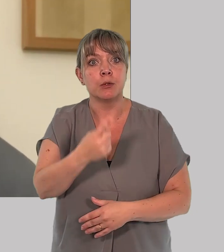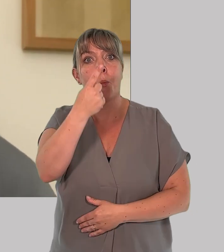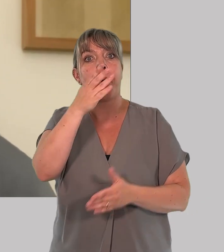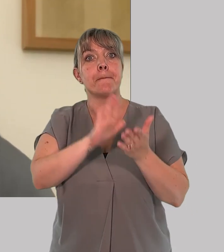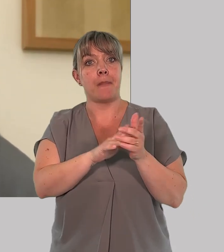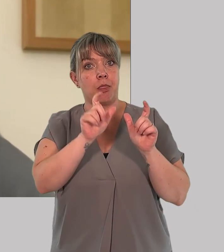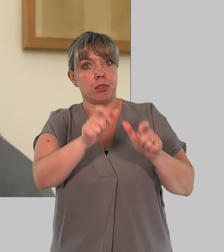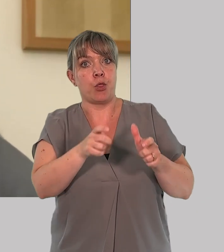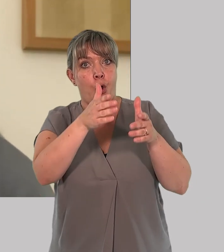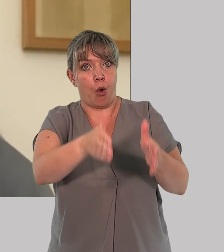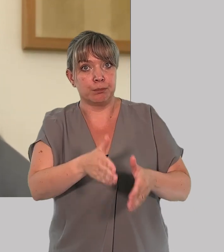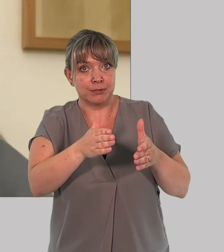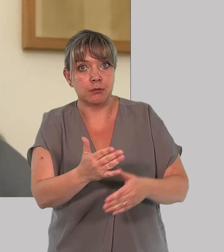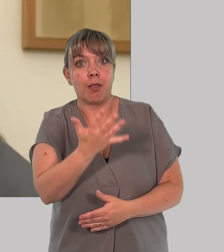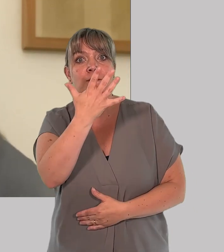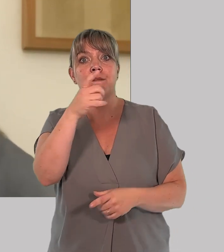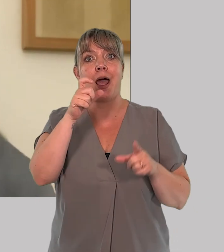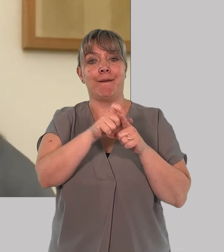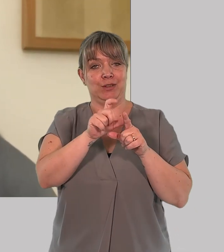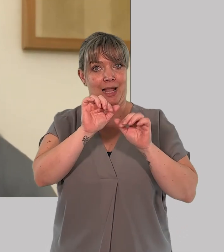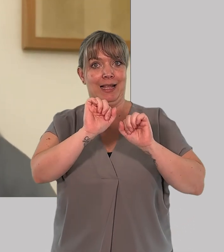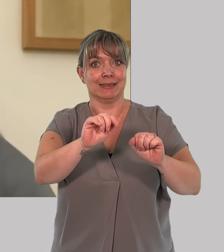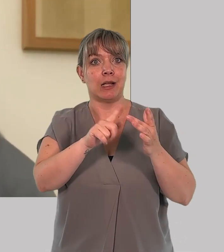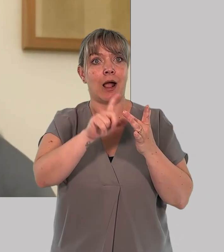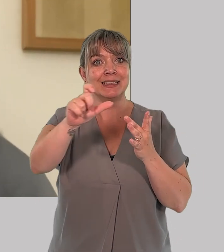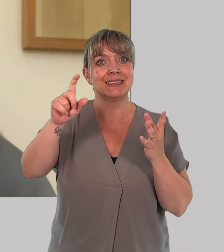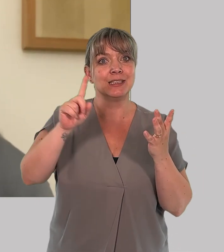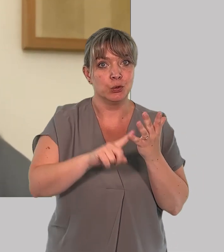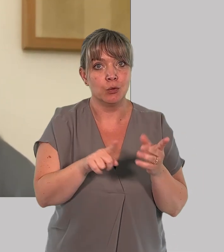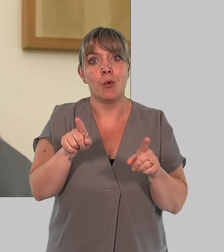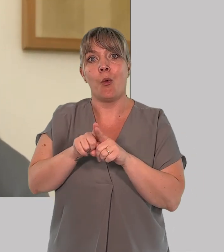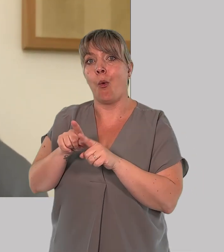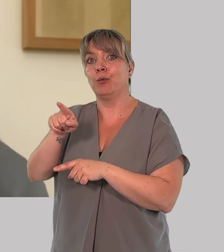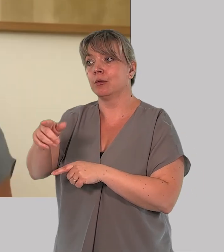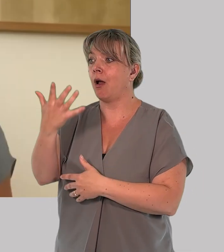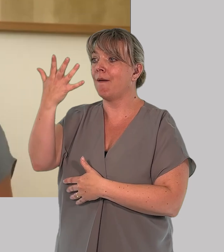why infections happen to certain people and how we can prevent the spread of those infections.